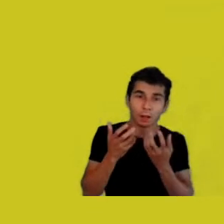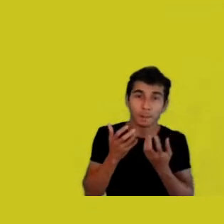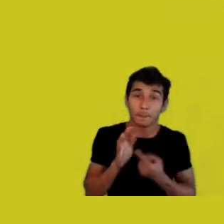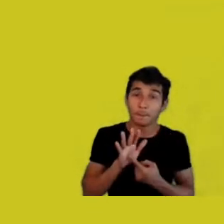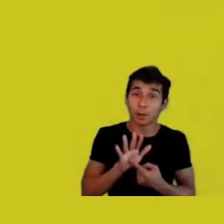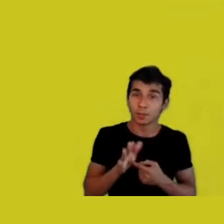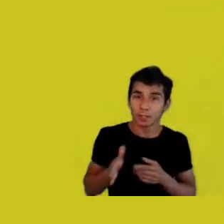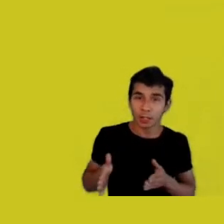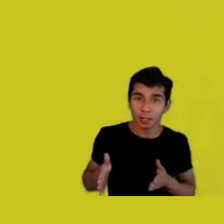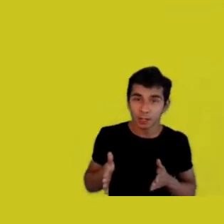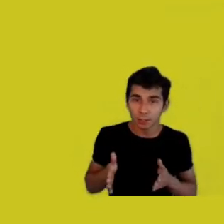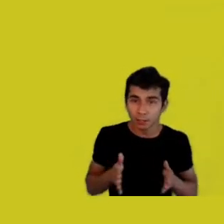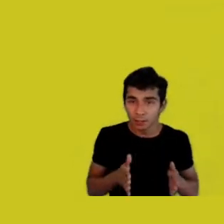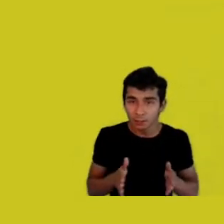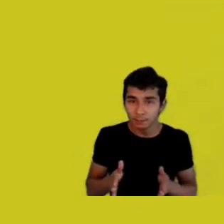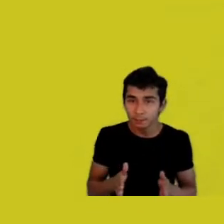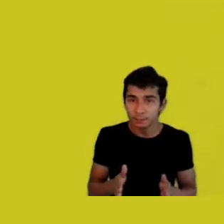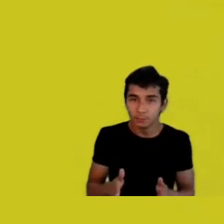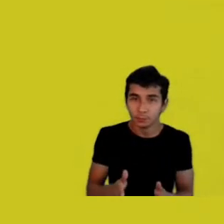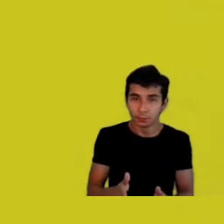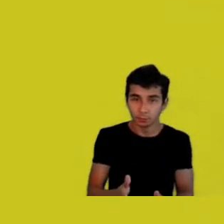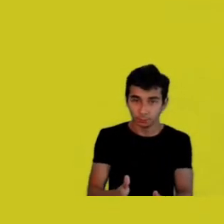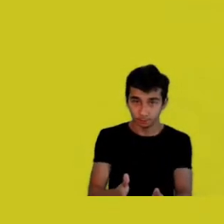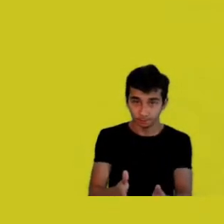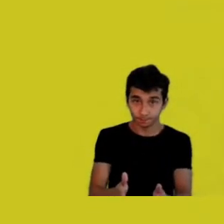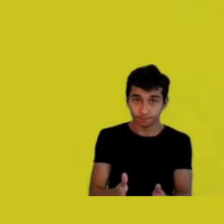meaning, the flow has to follow a path.